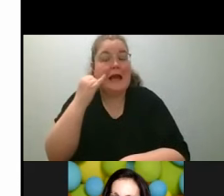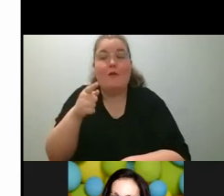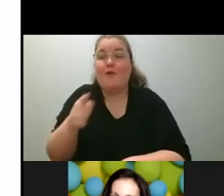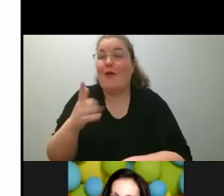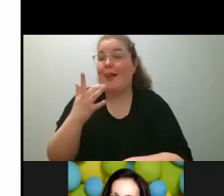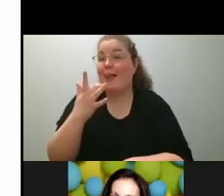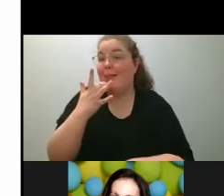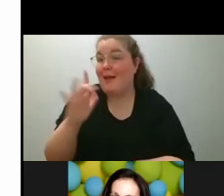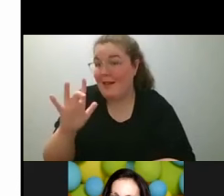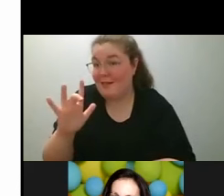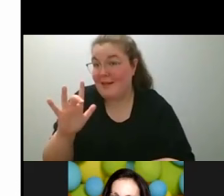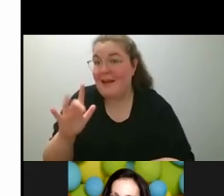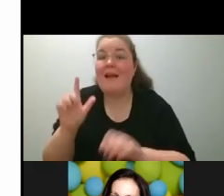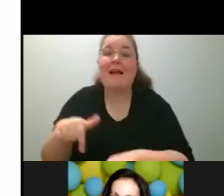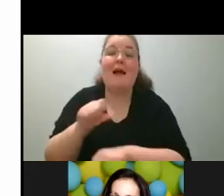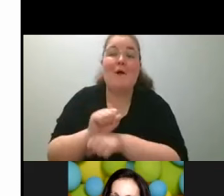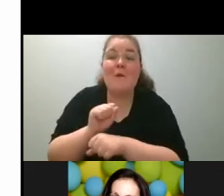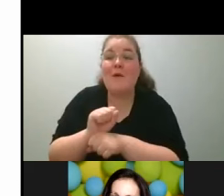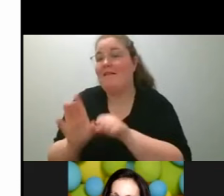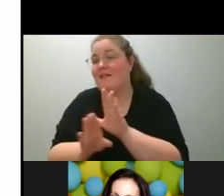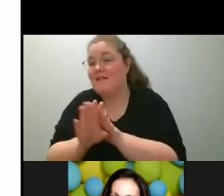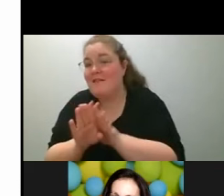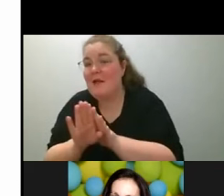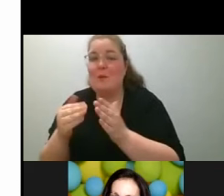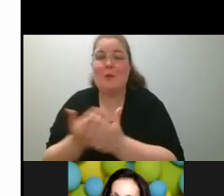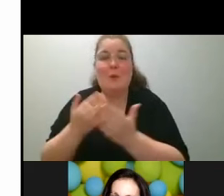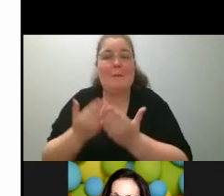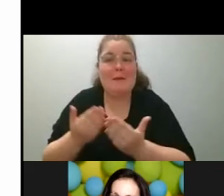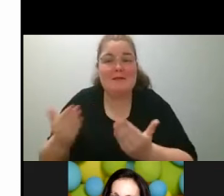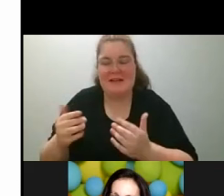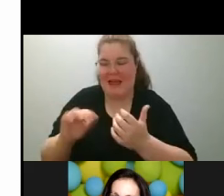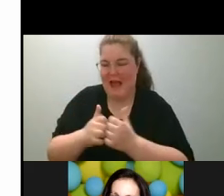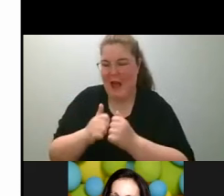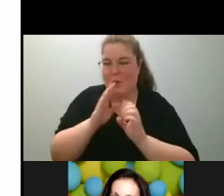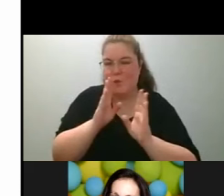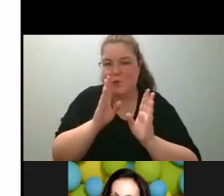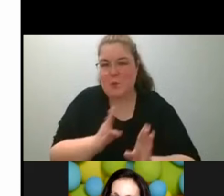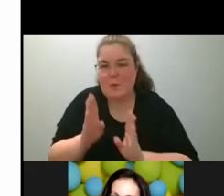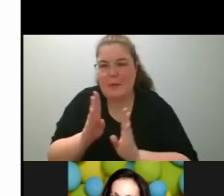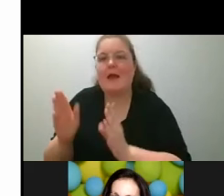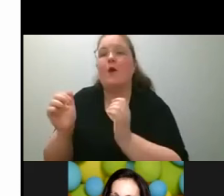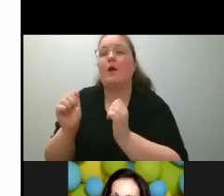to be working on creating content, planning that content with translation in mind